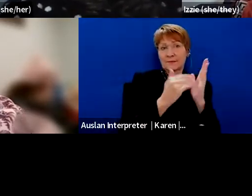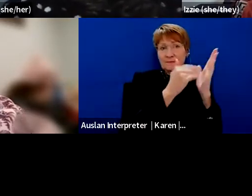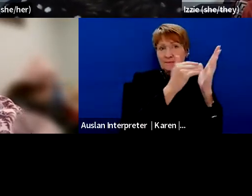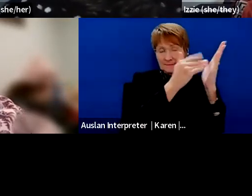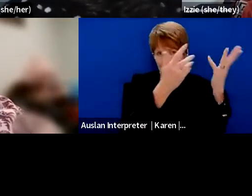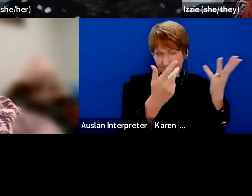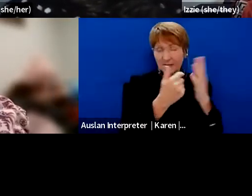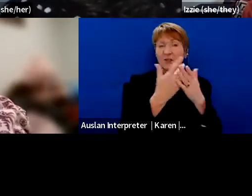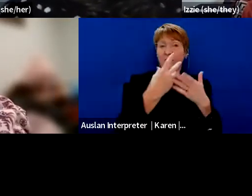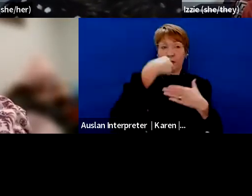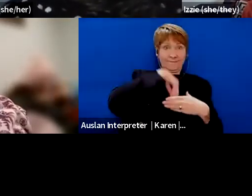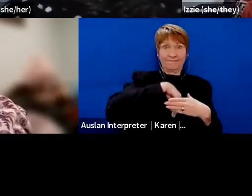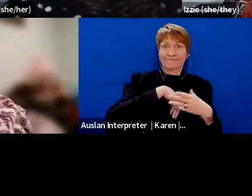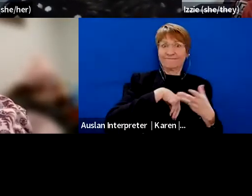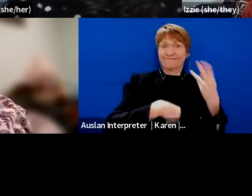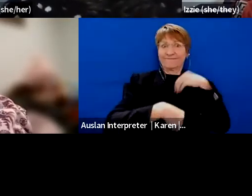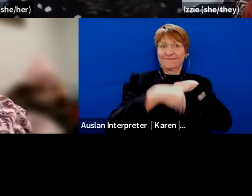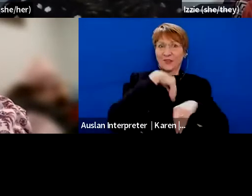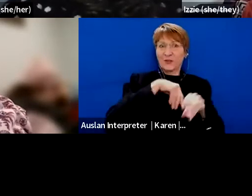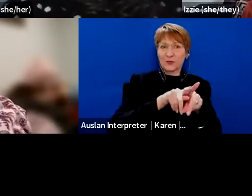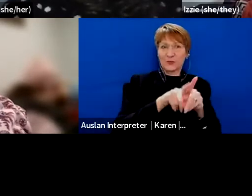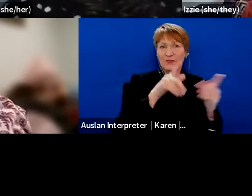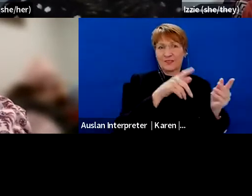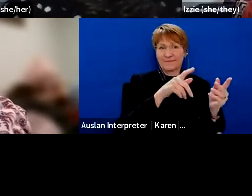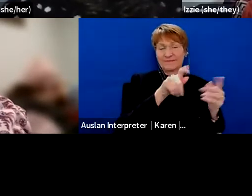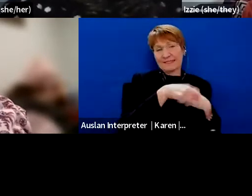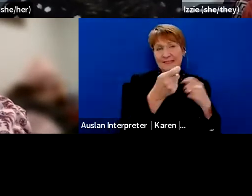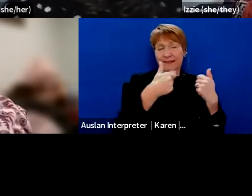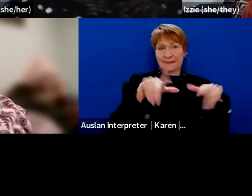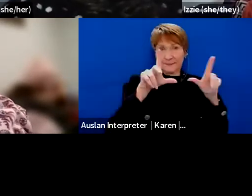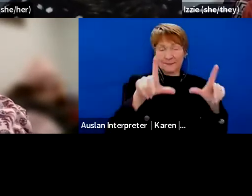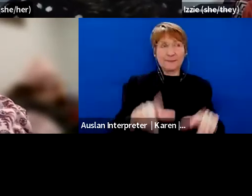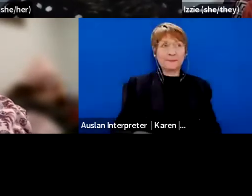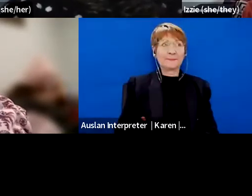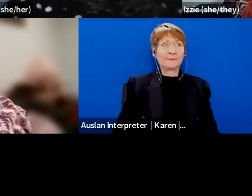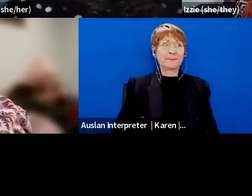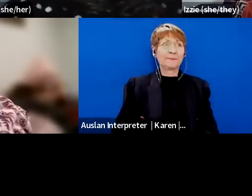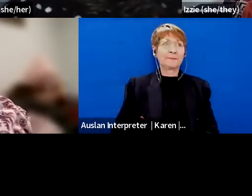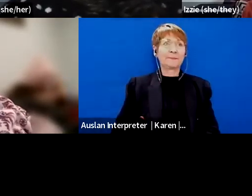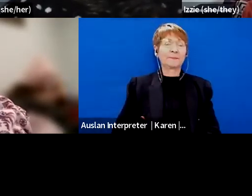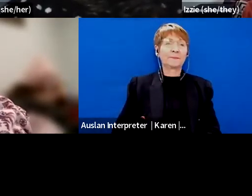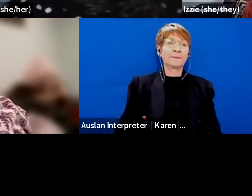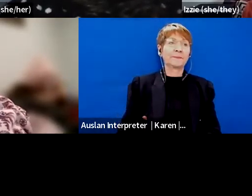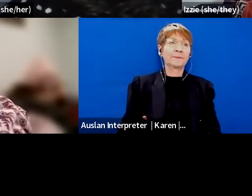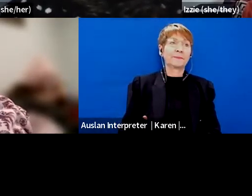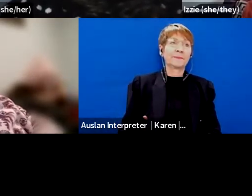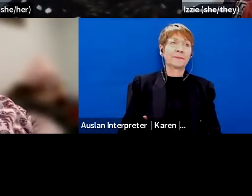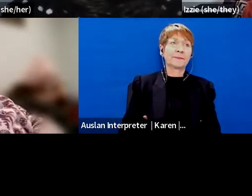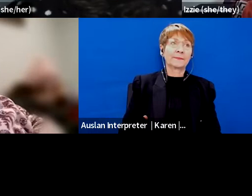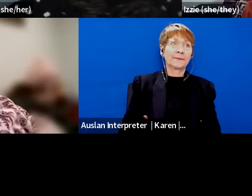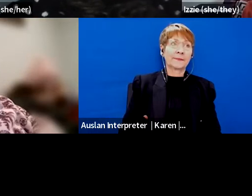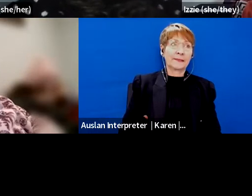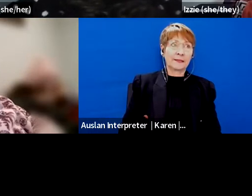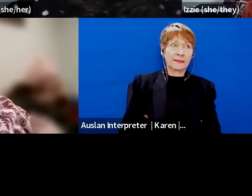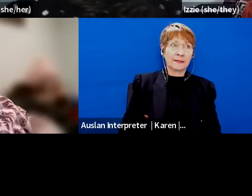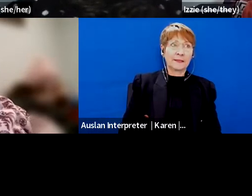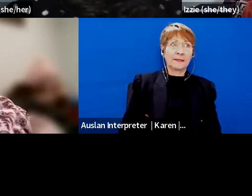So yes, so we're going to move on